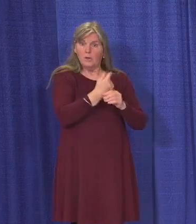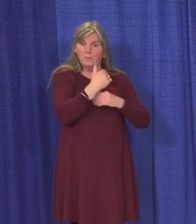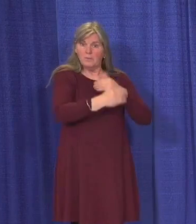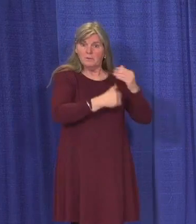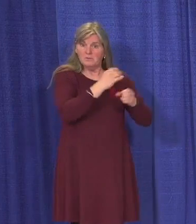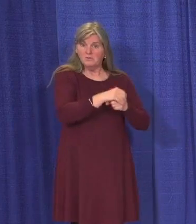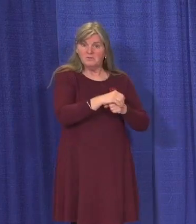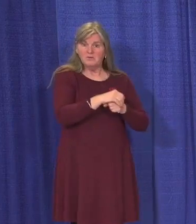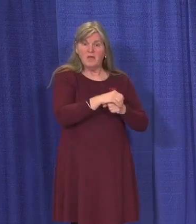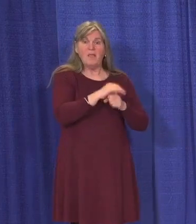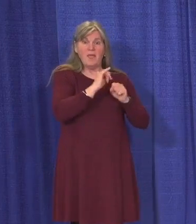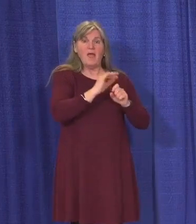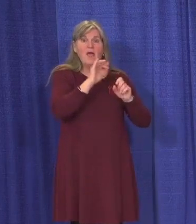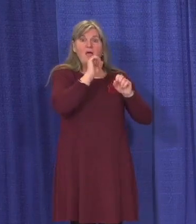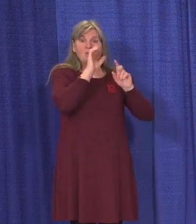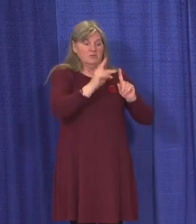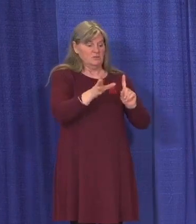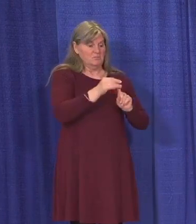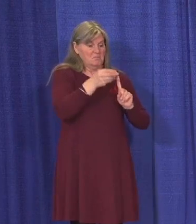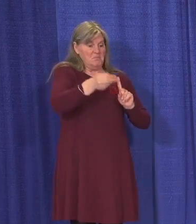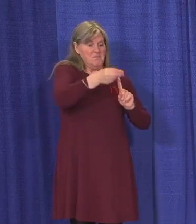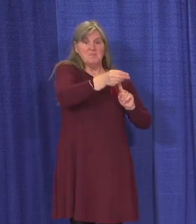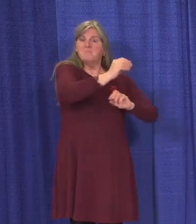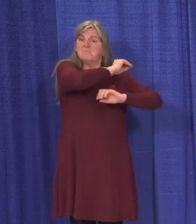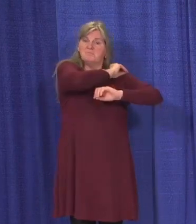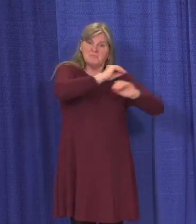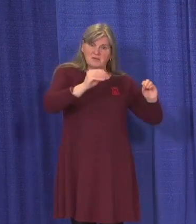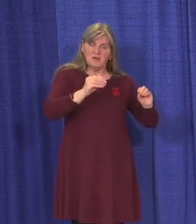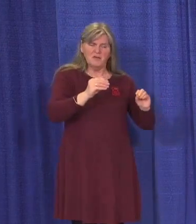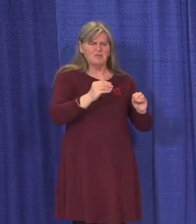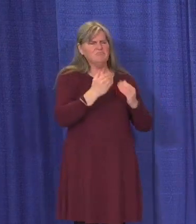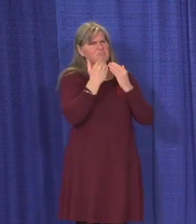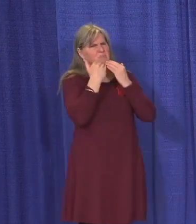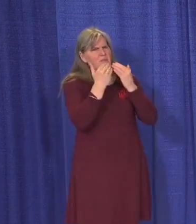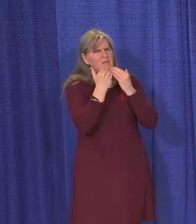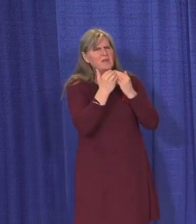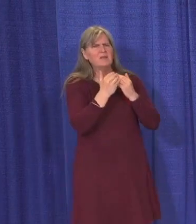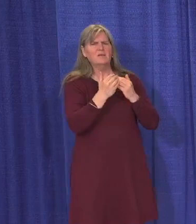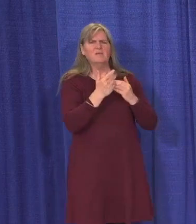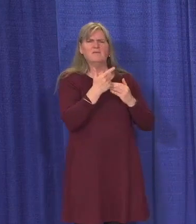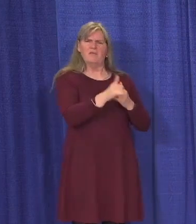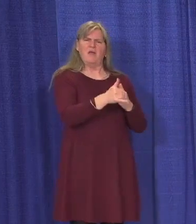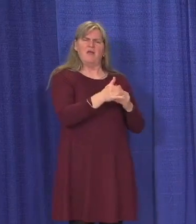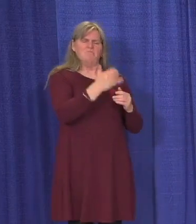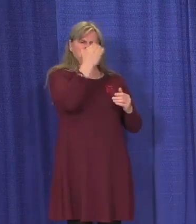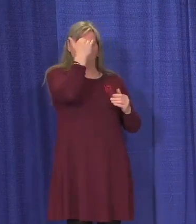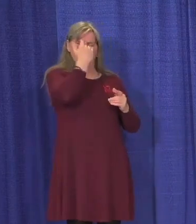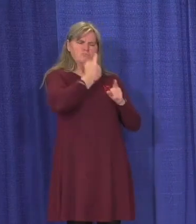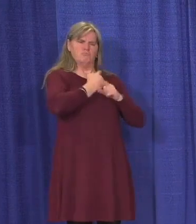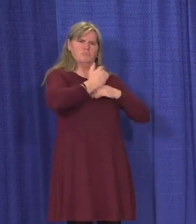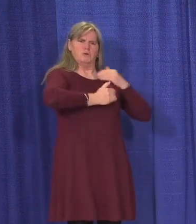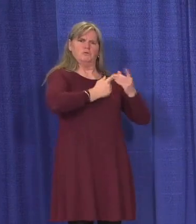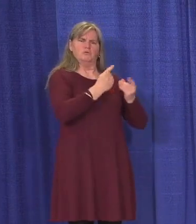Our most recent case provides a perfect example of following public health measures.